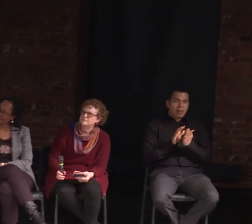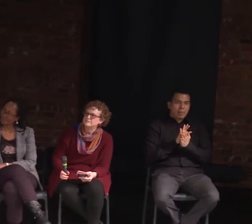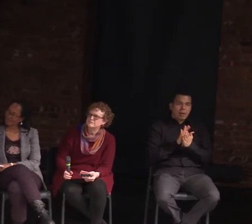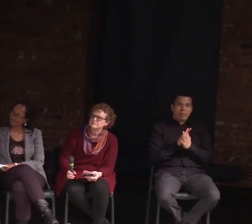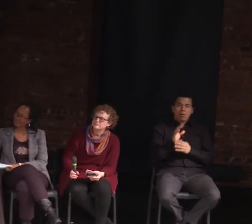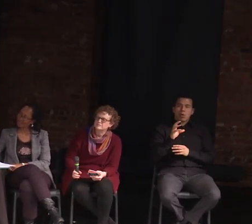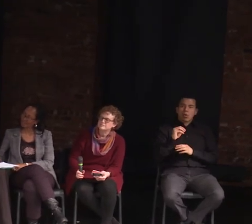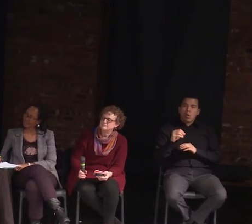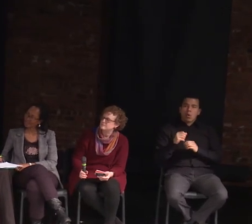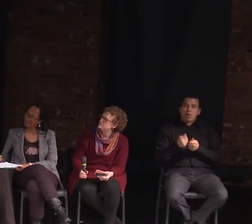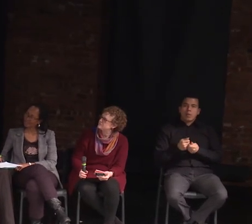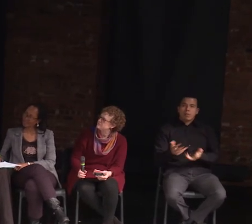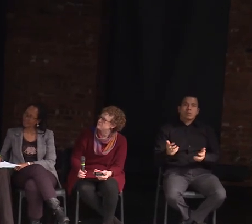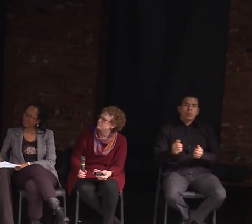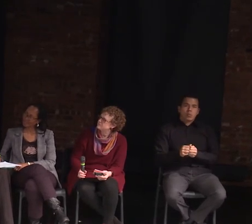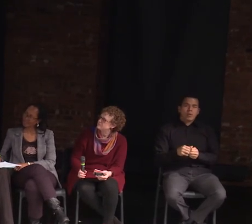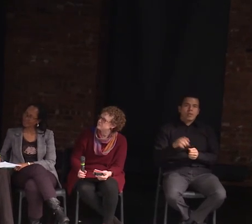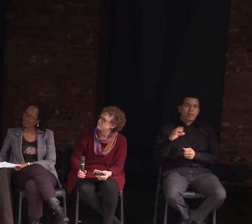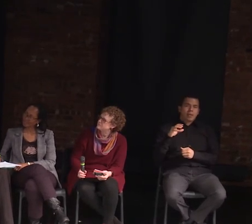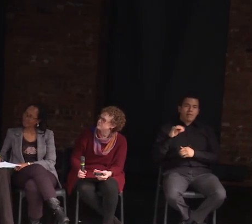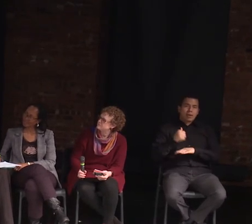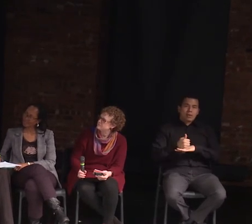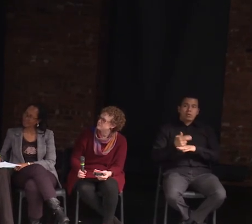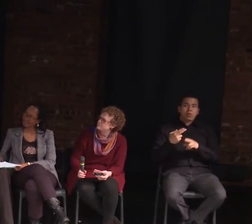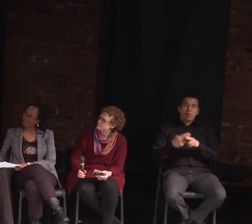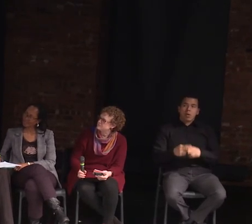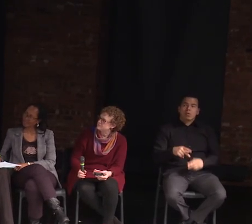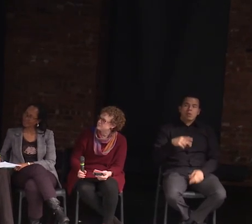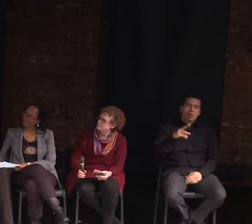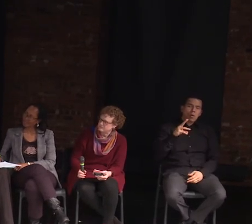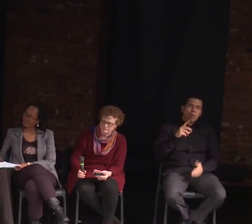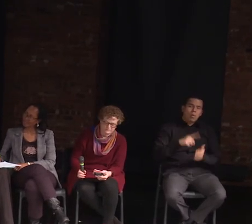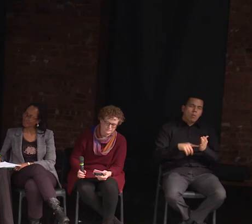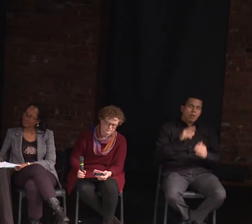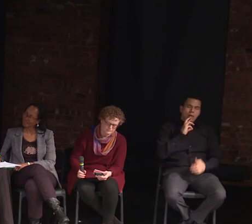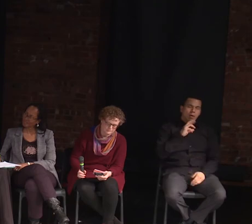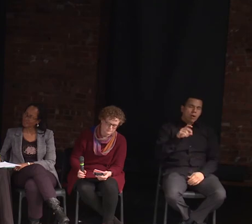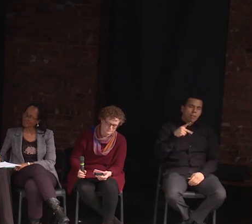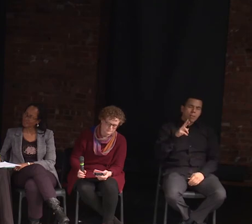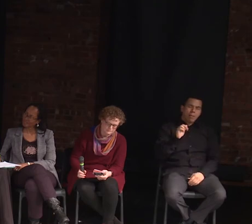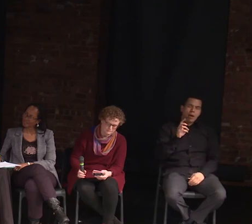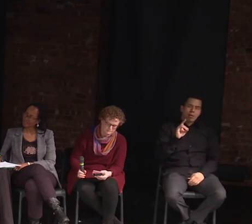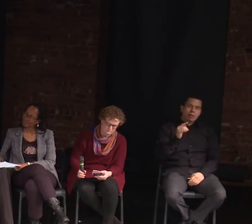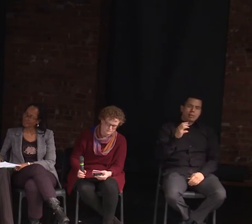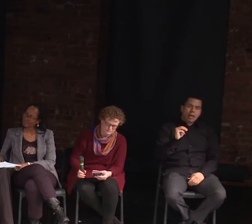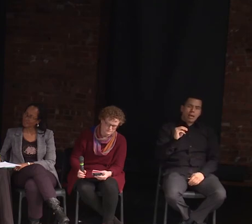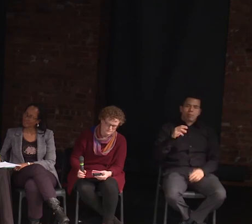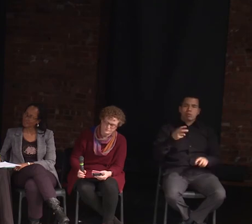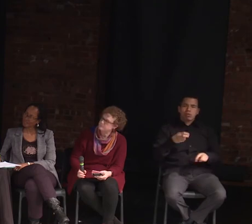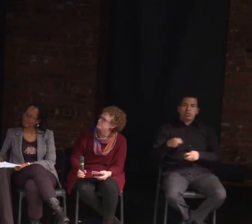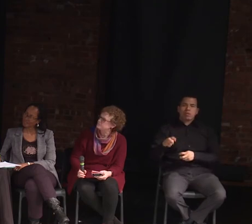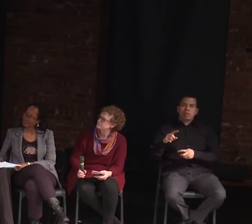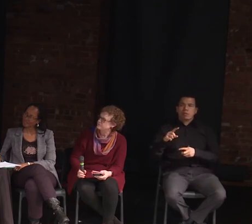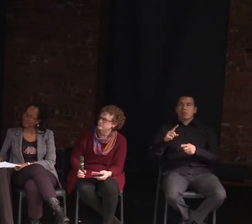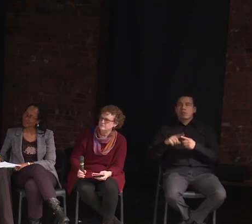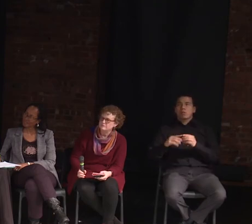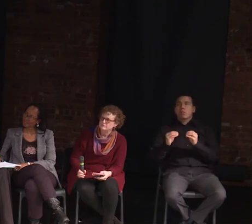Duke charitable foundation and it's called, "What are the paradigm shifts necessary for the arts sector to nurture more thriving institutions of color?"